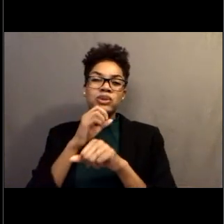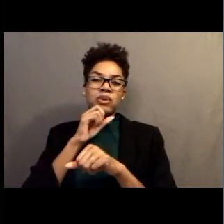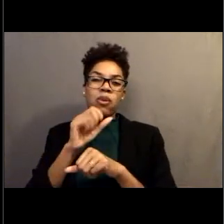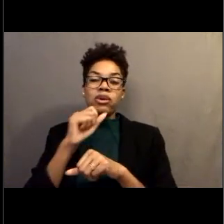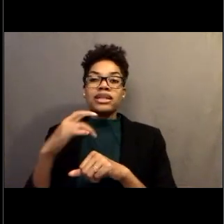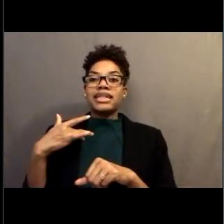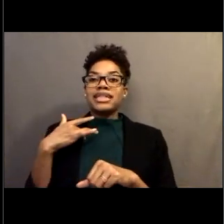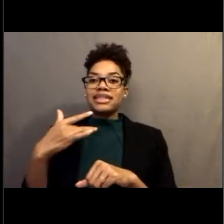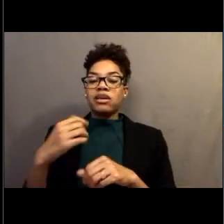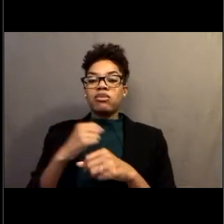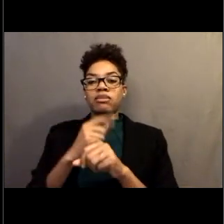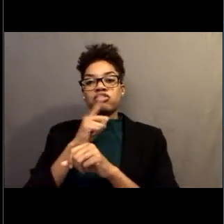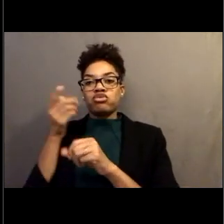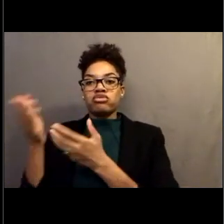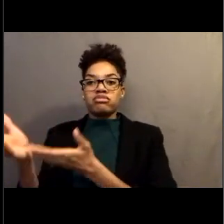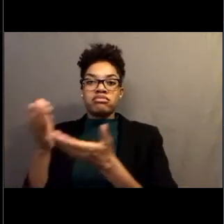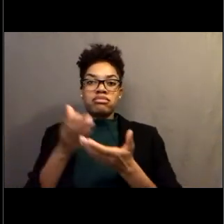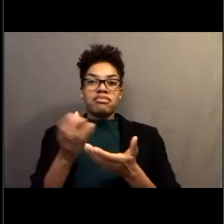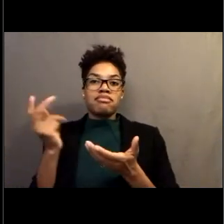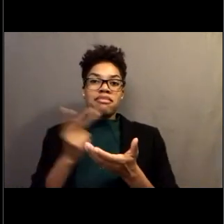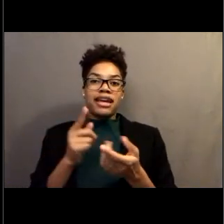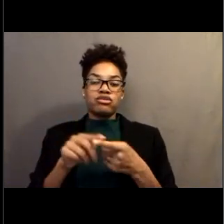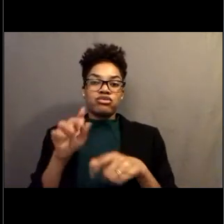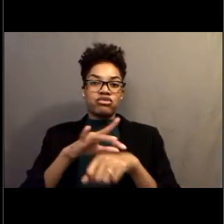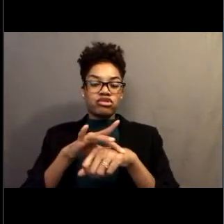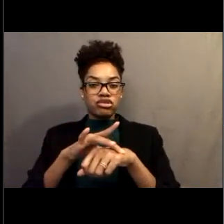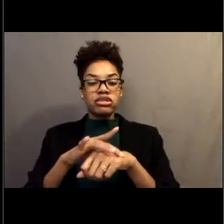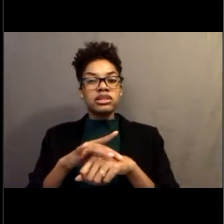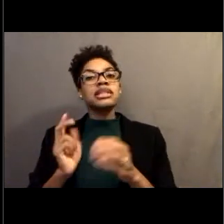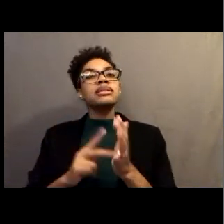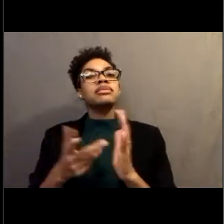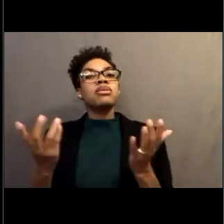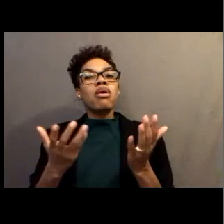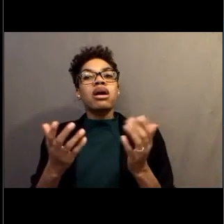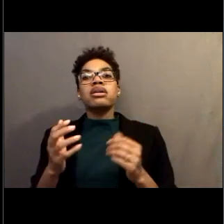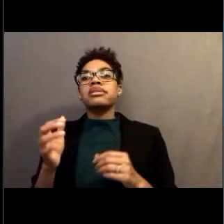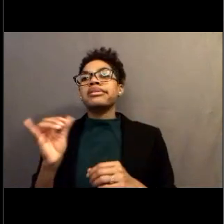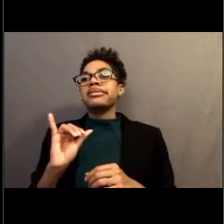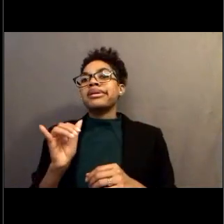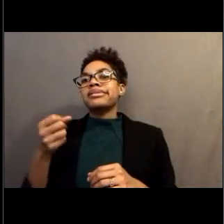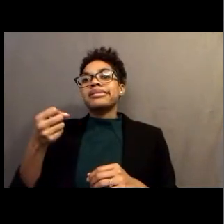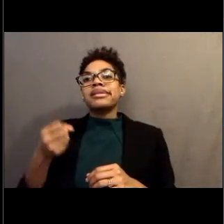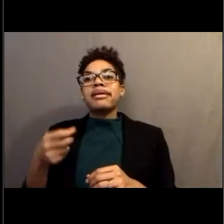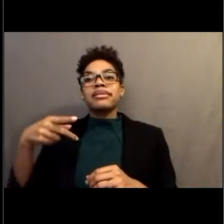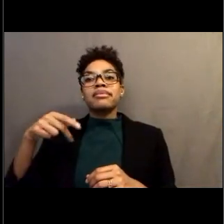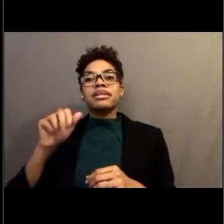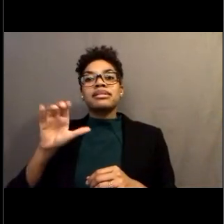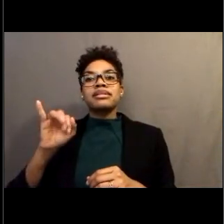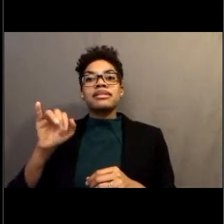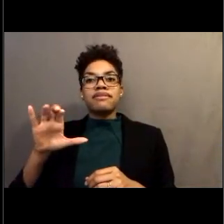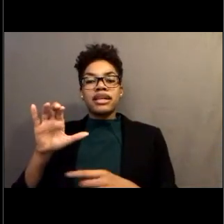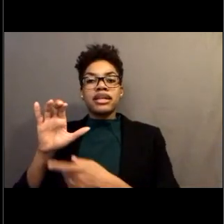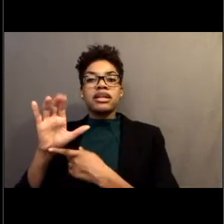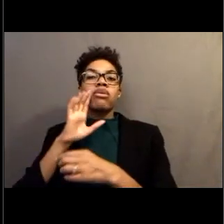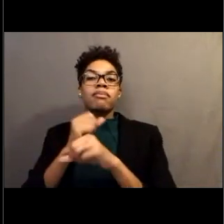When I say drive them back to earth, we'd bring them to a place that's very remote, like the South Pacific, and they'll burn up before they hit the ocean.